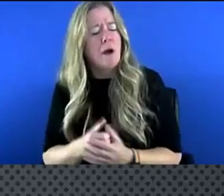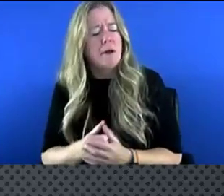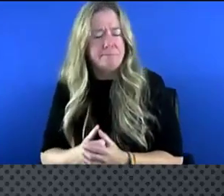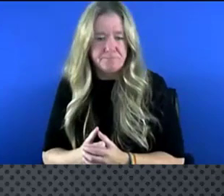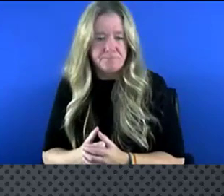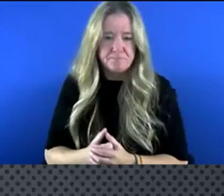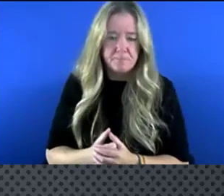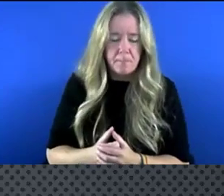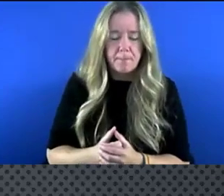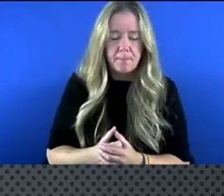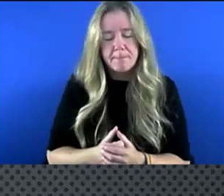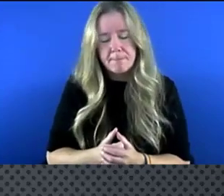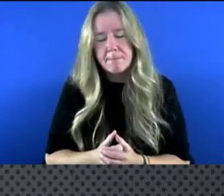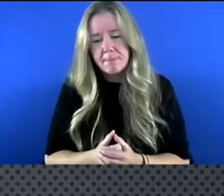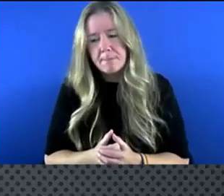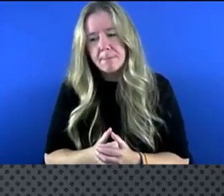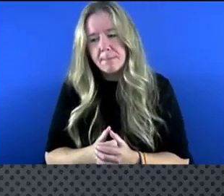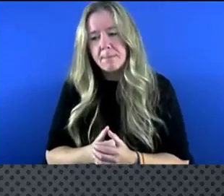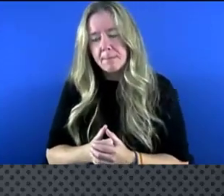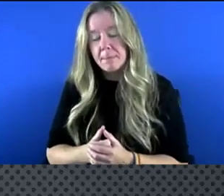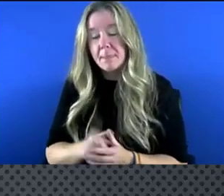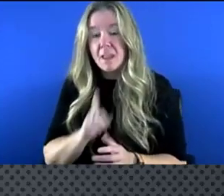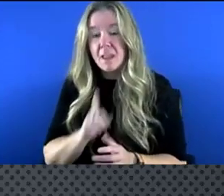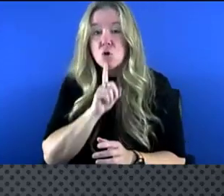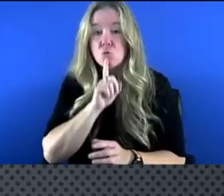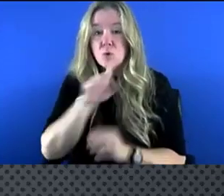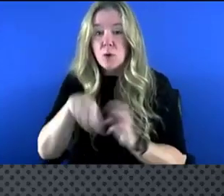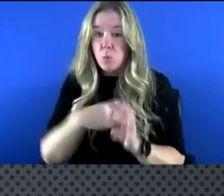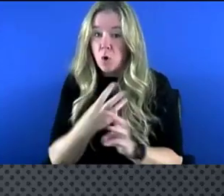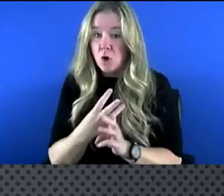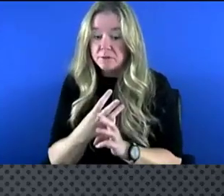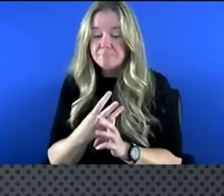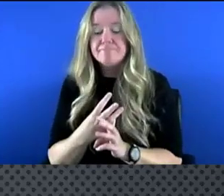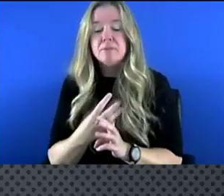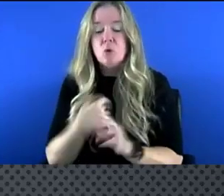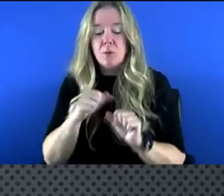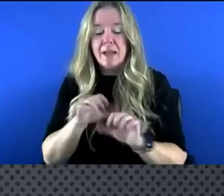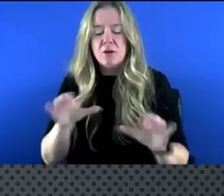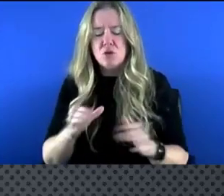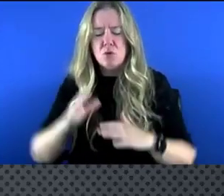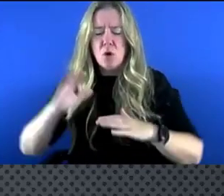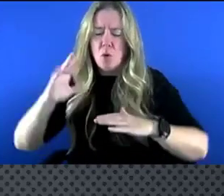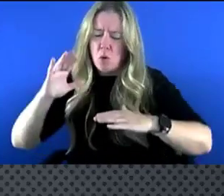And the reality is we can do a whole range of things